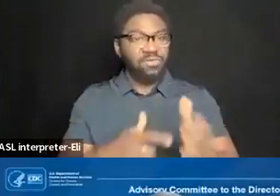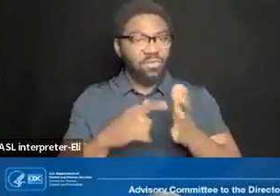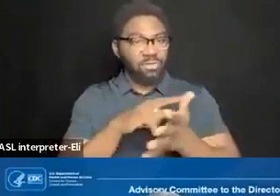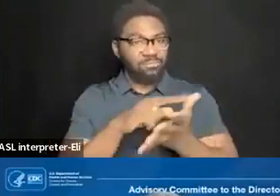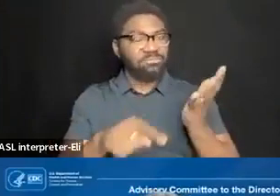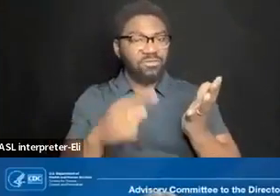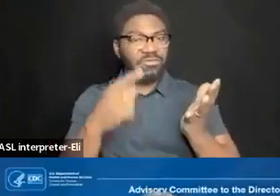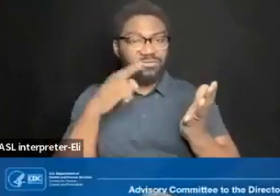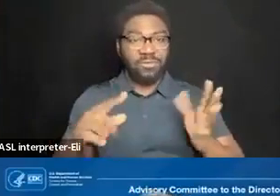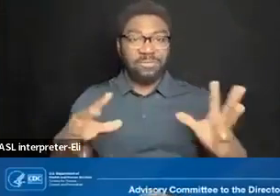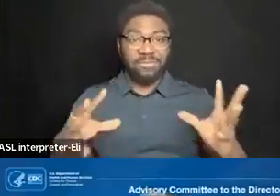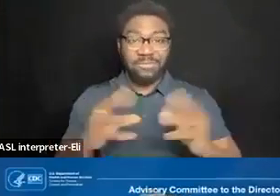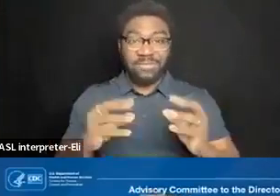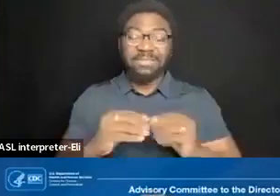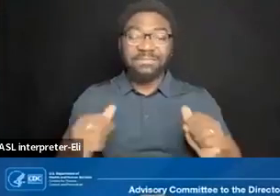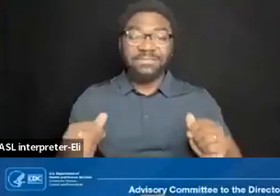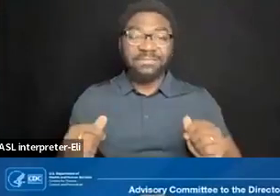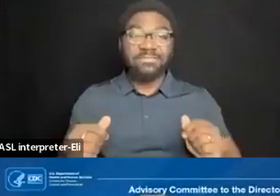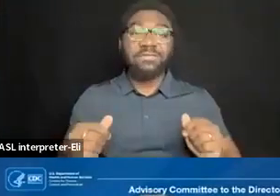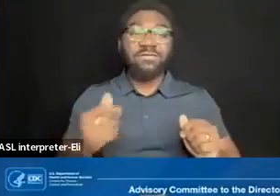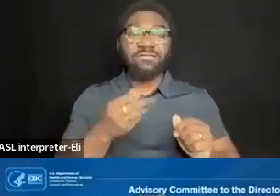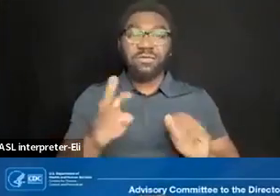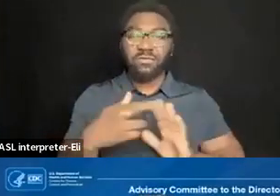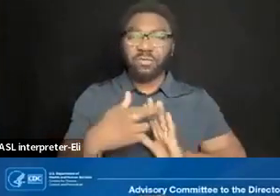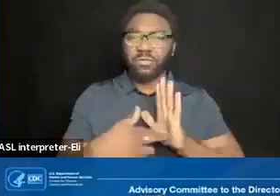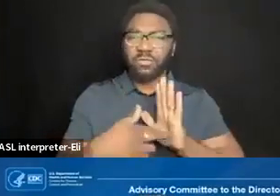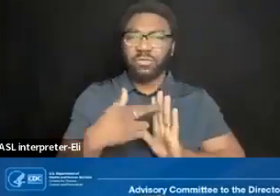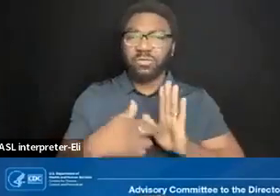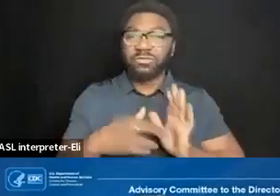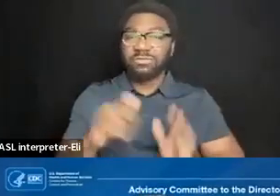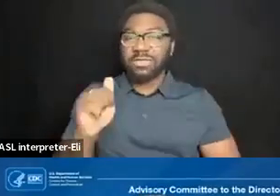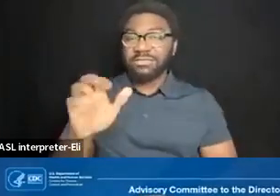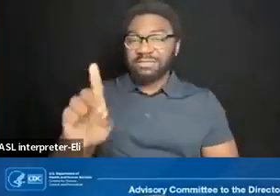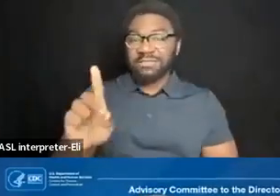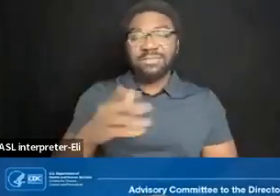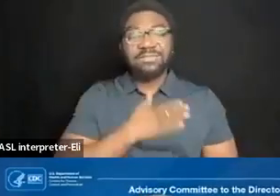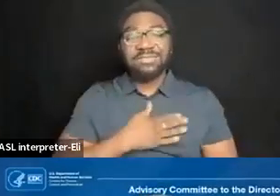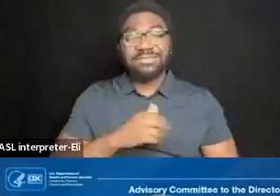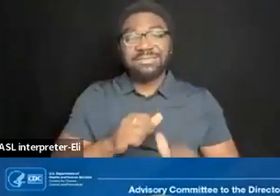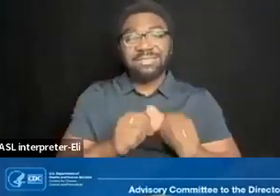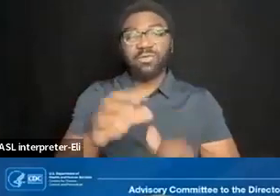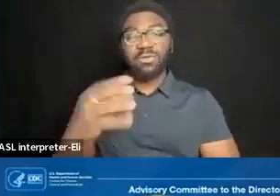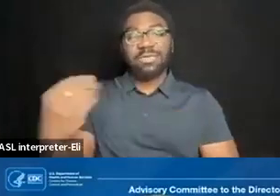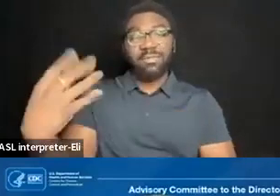As a couple of housekeeping reminders, ACD members, please keep your cameras on as much as possible, particularly during the discussion.